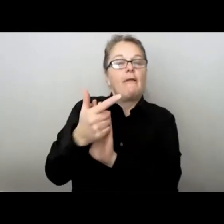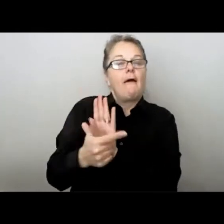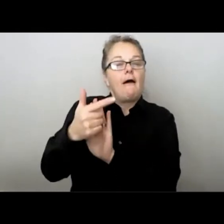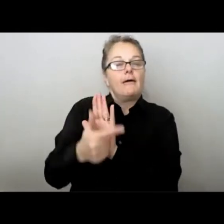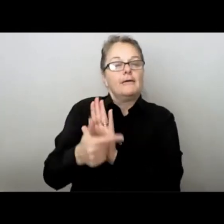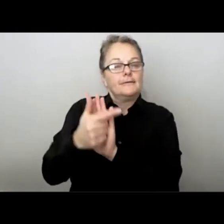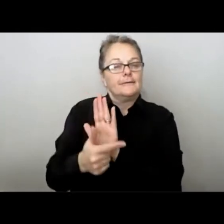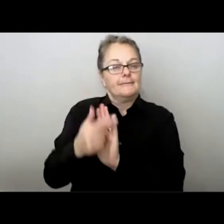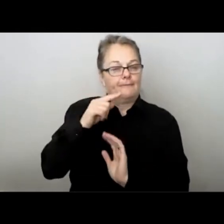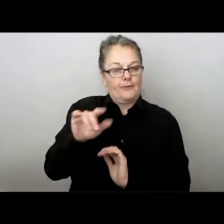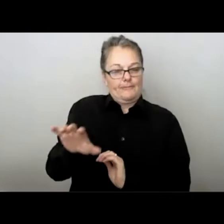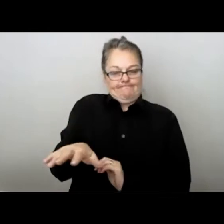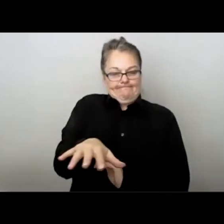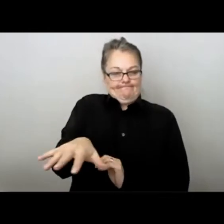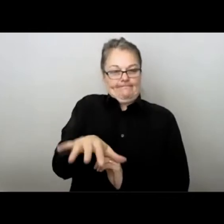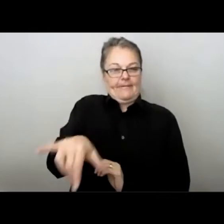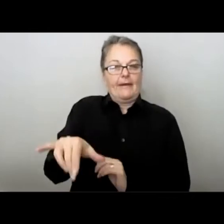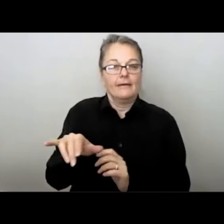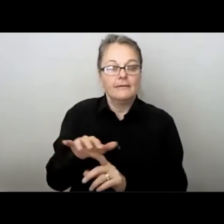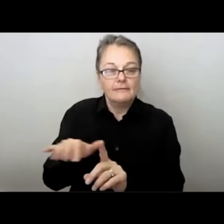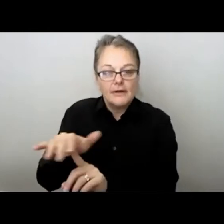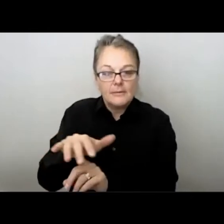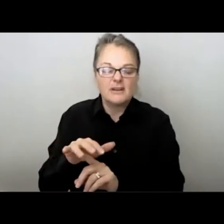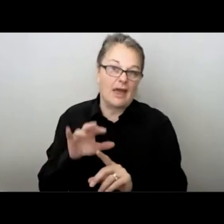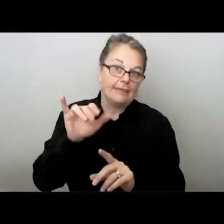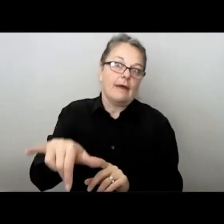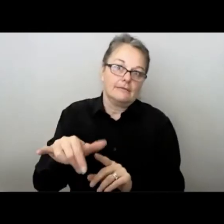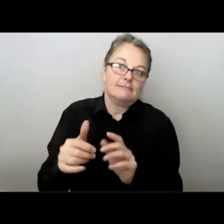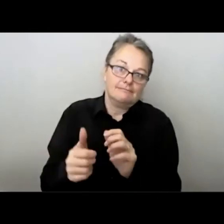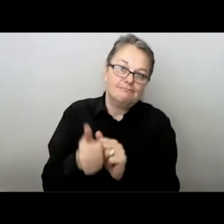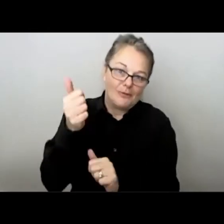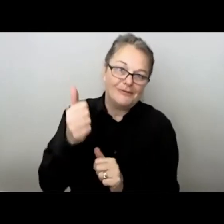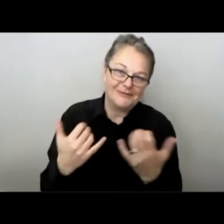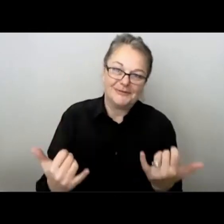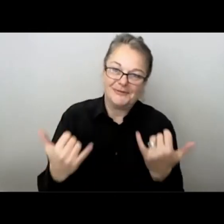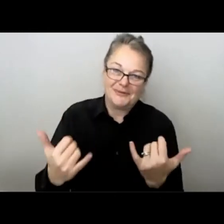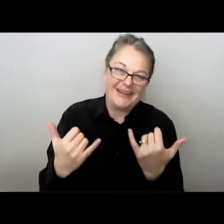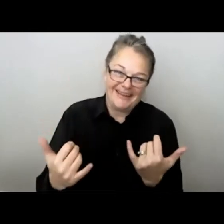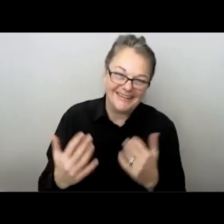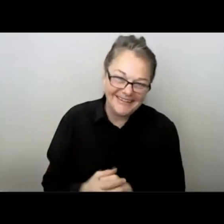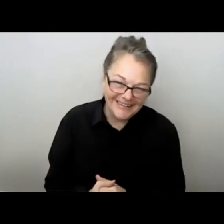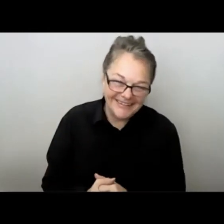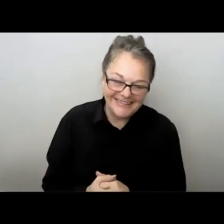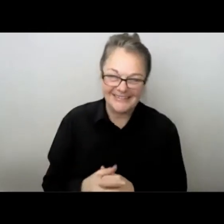AND THAT'S OF COURSE THE BULK OF THE WORK THAT WE'RE GOING TO DO